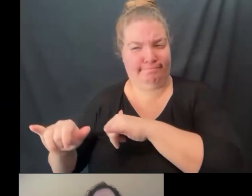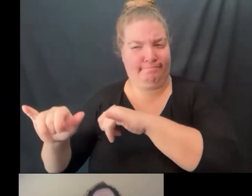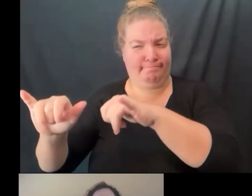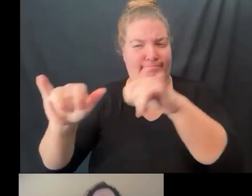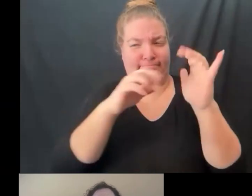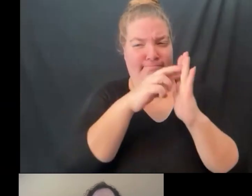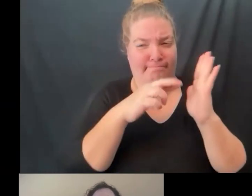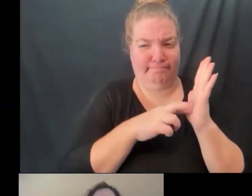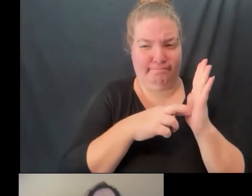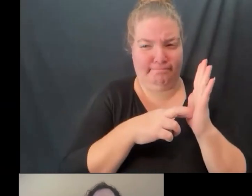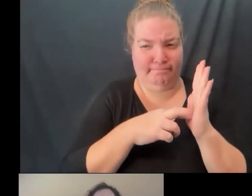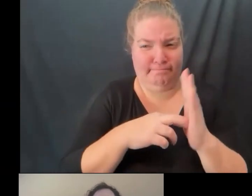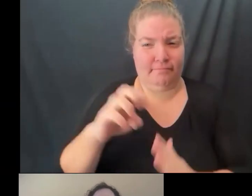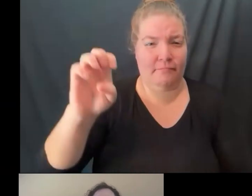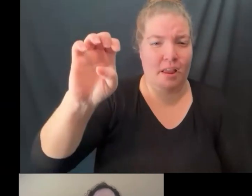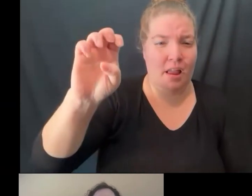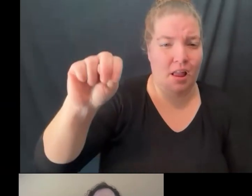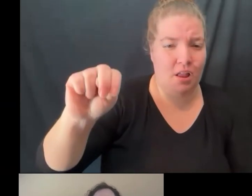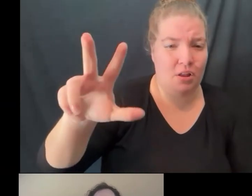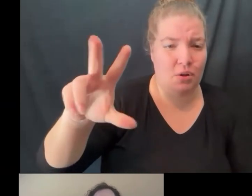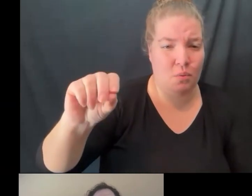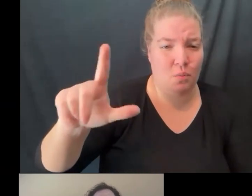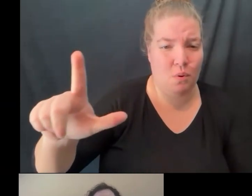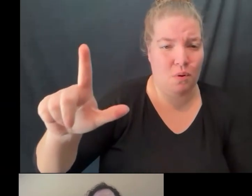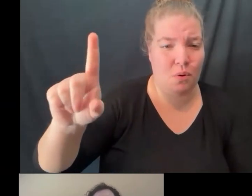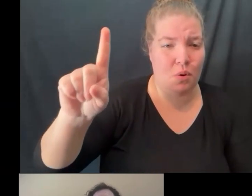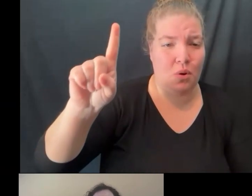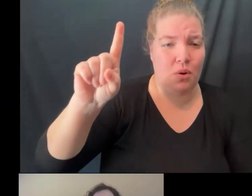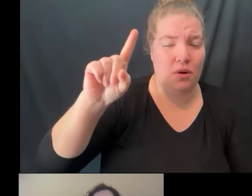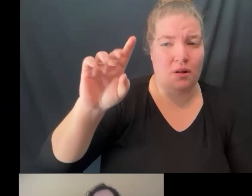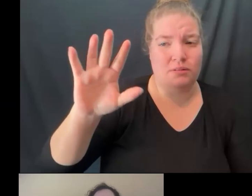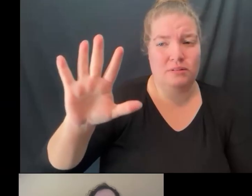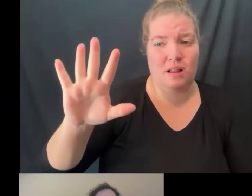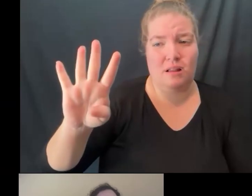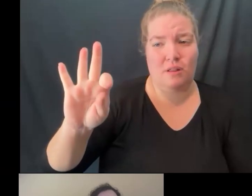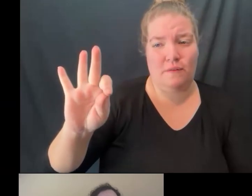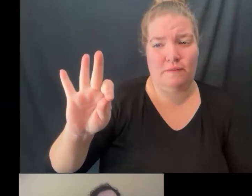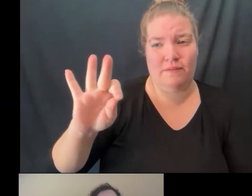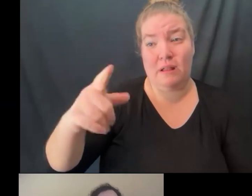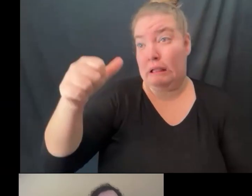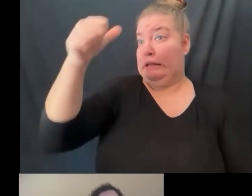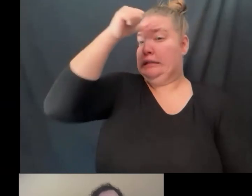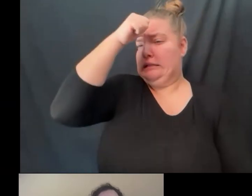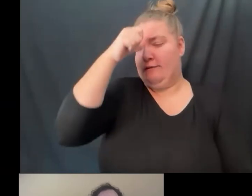is something called EN 301 549, which is really hard to remember.